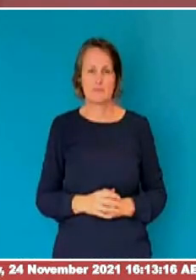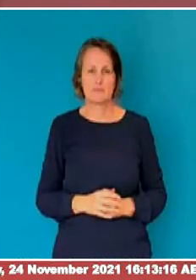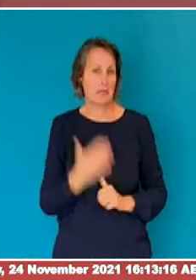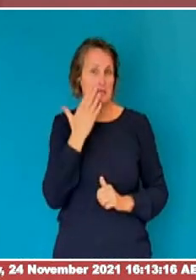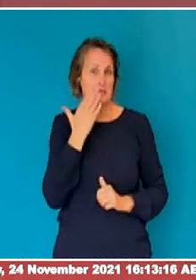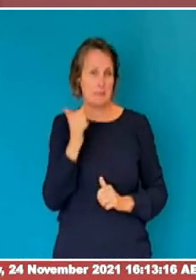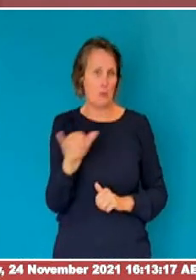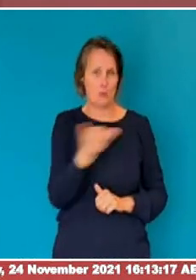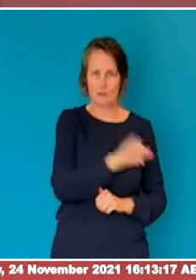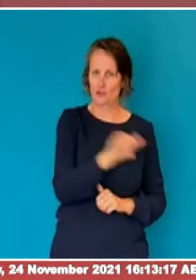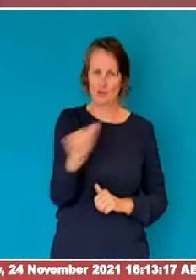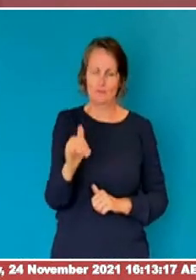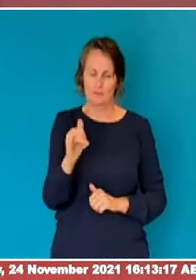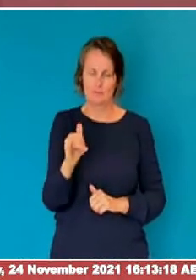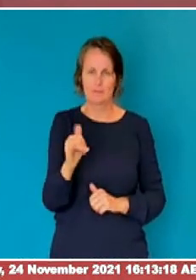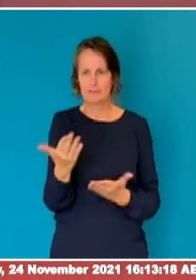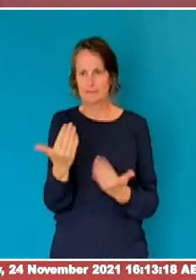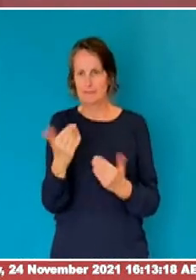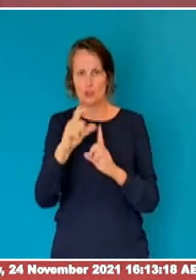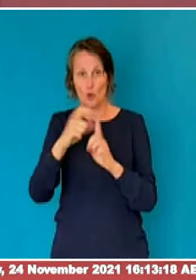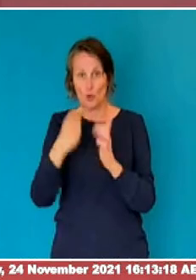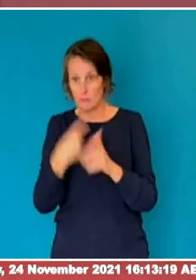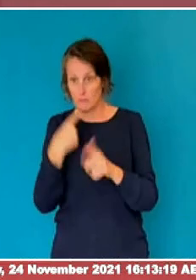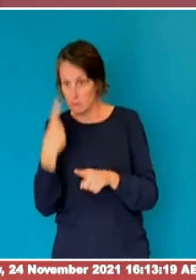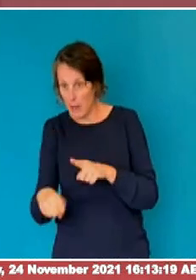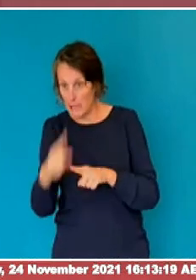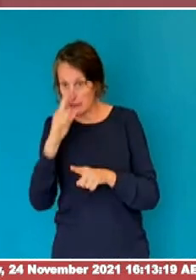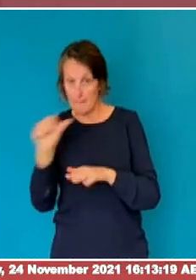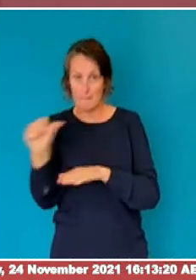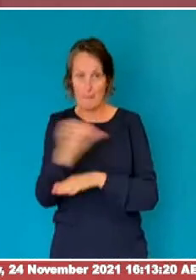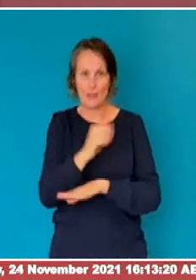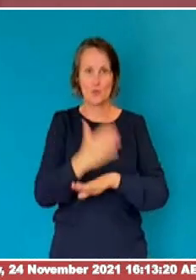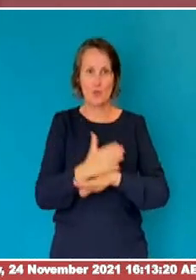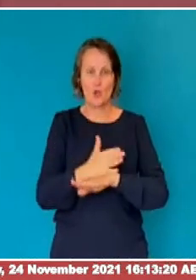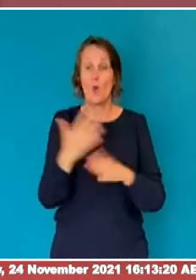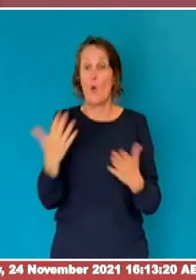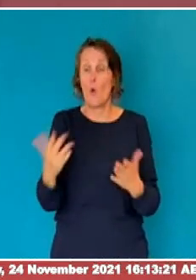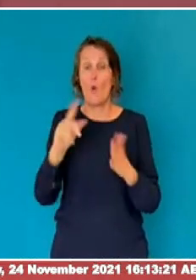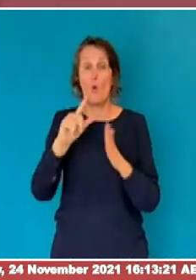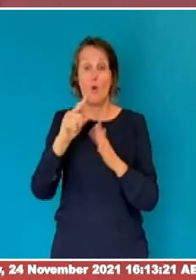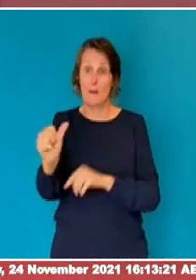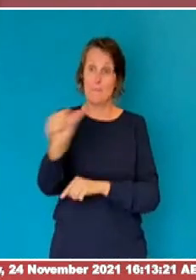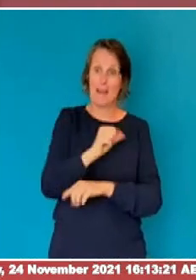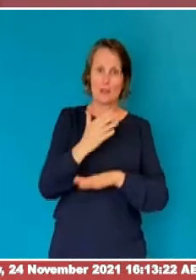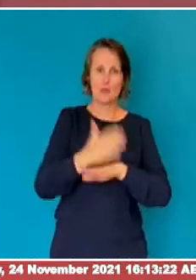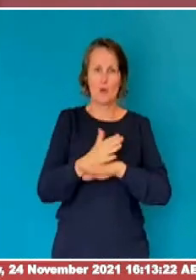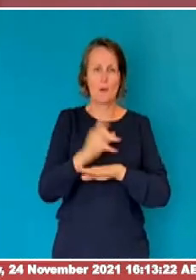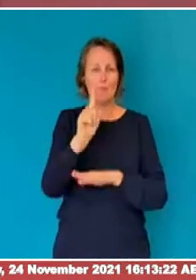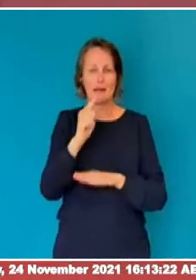And then if this person can return to work with certain restrictions, then again whether